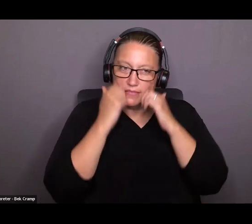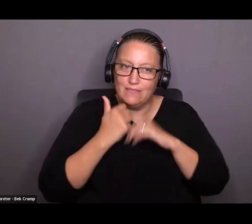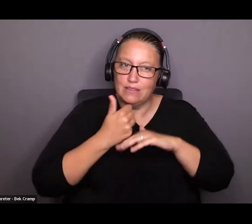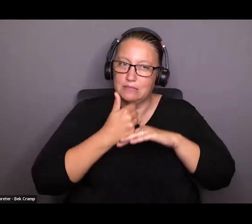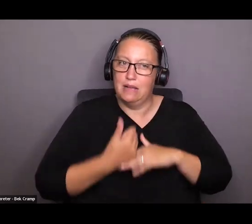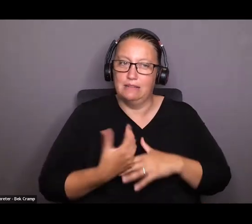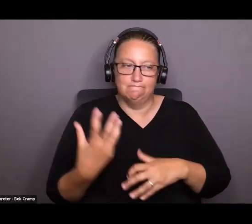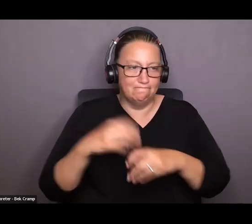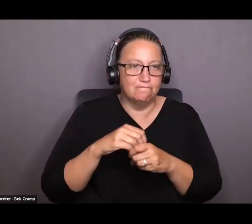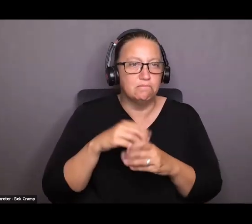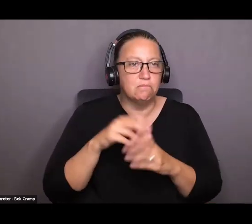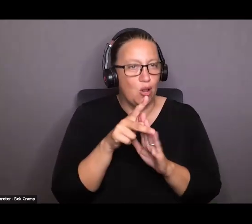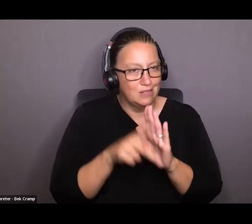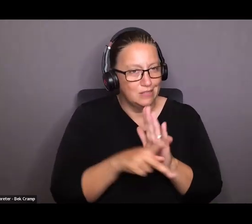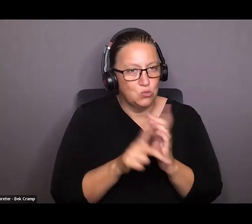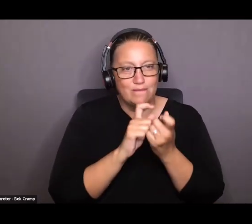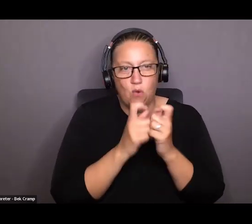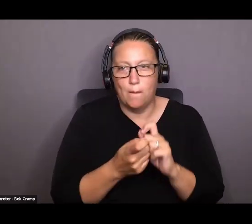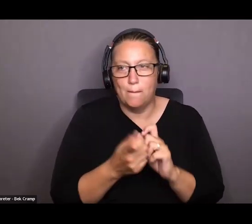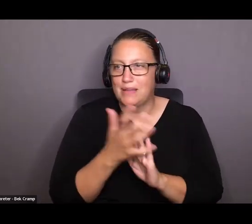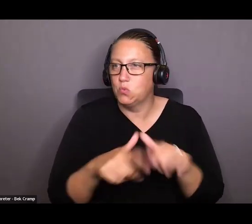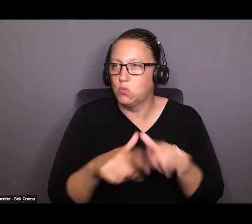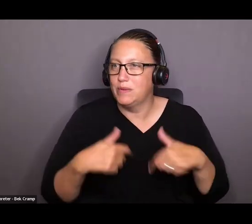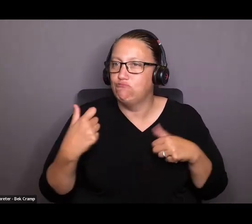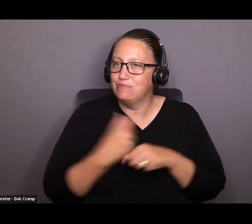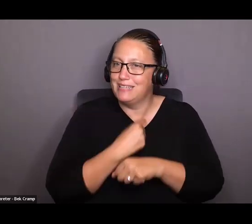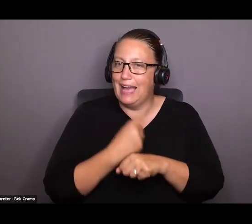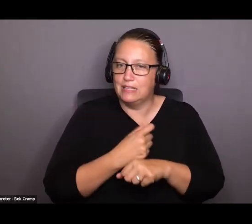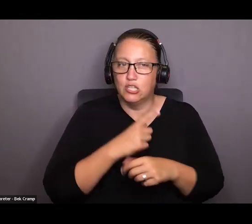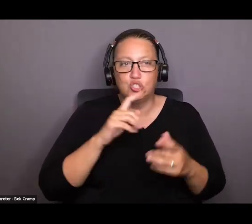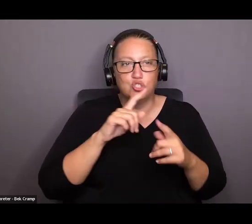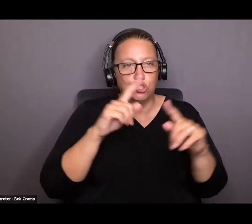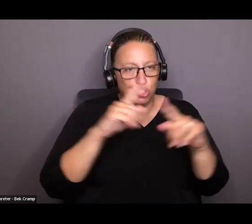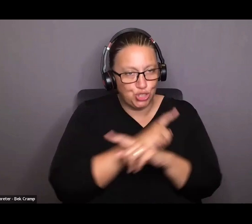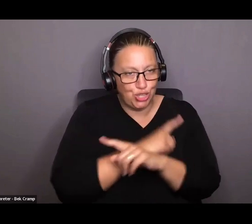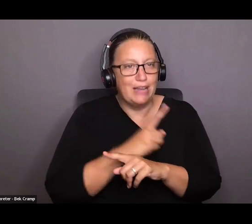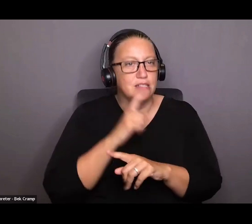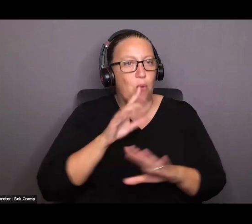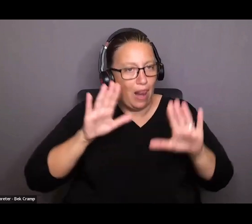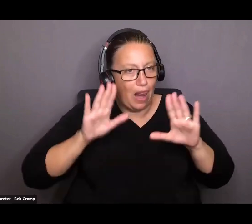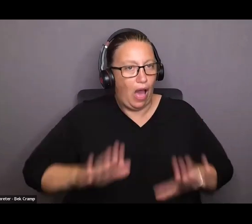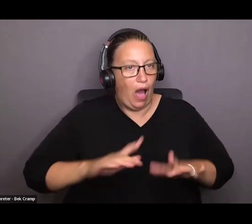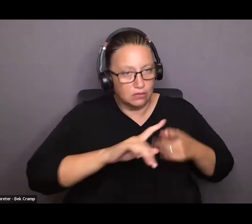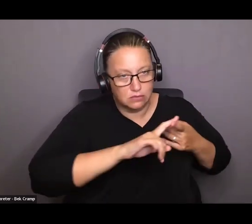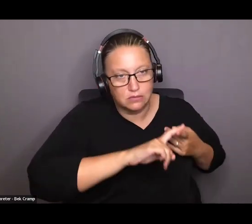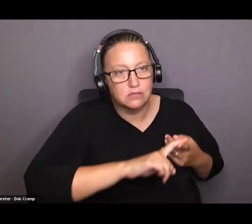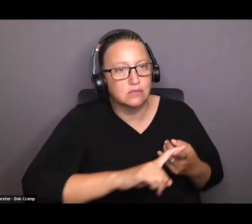creating sustainable change, and that is why we fully supported the establishment of the NDRP.